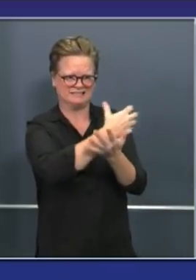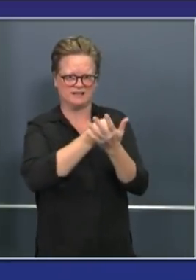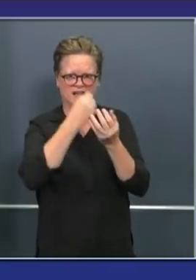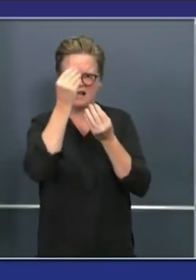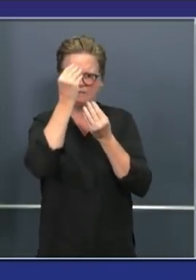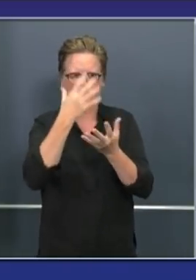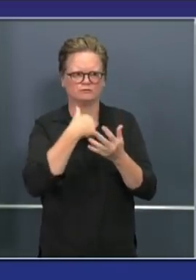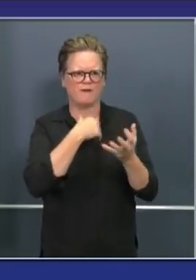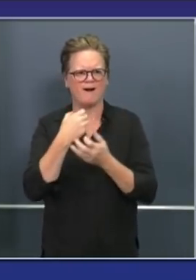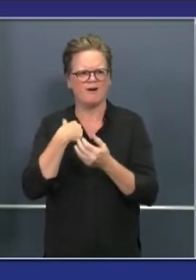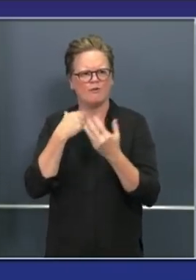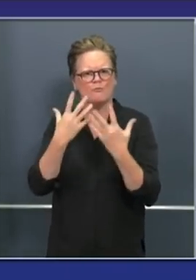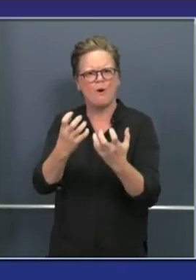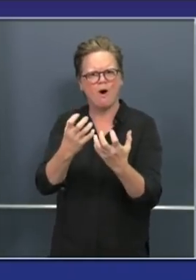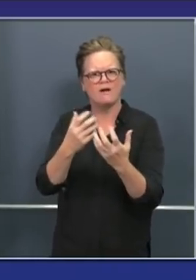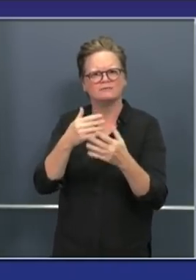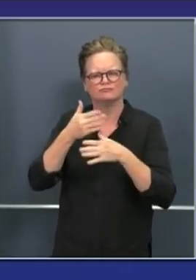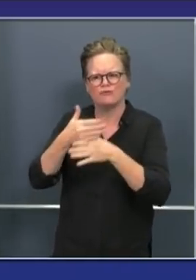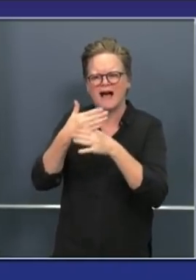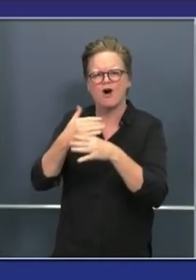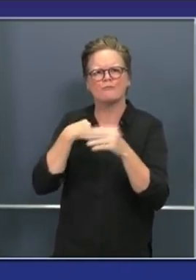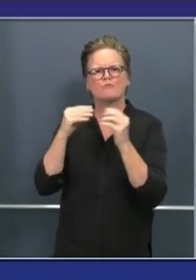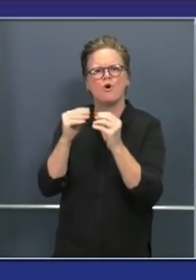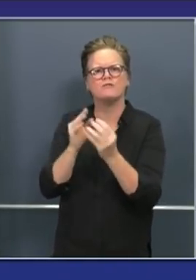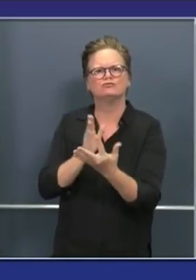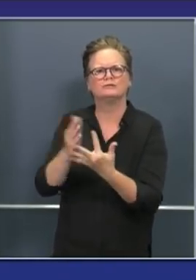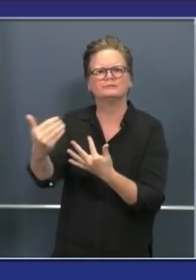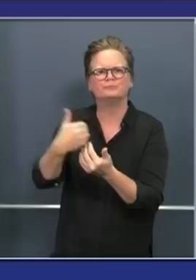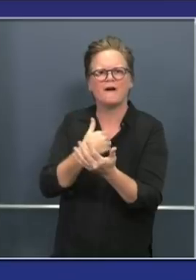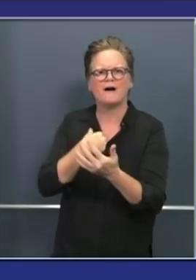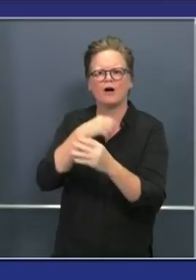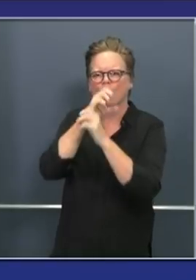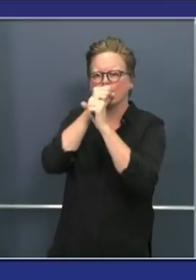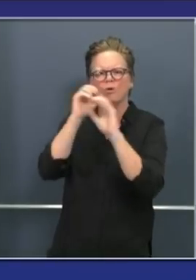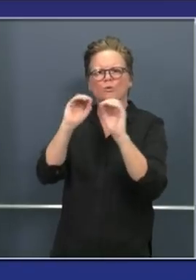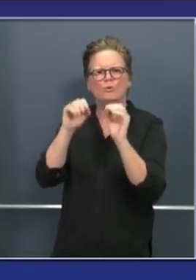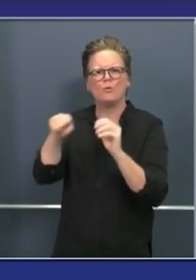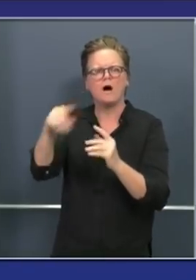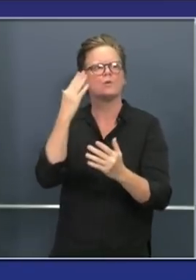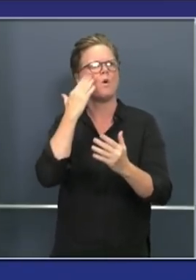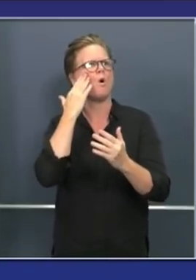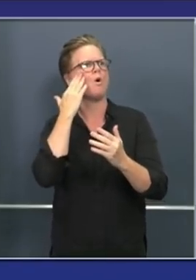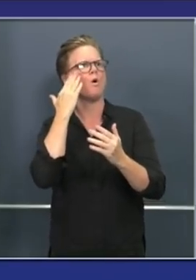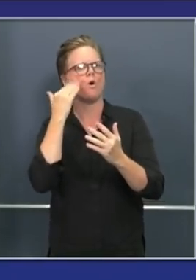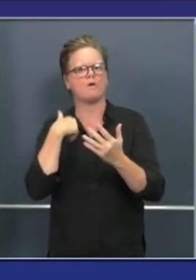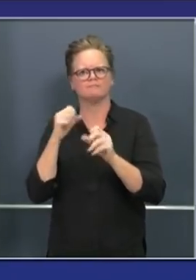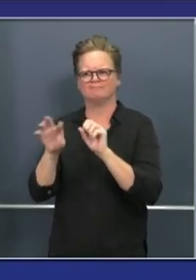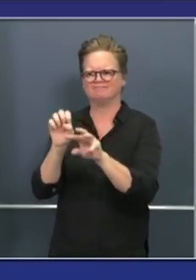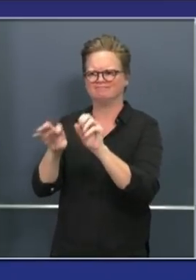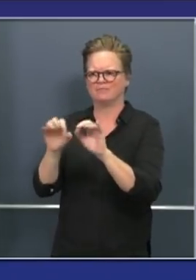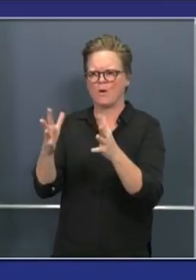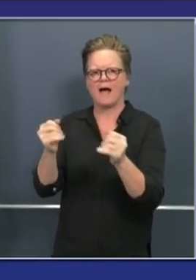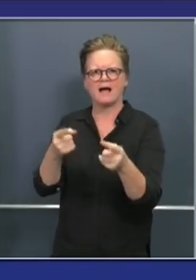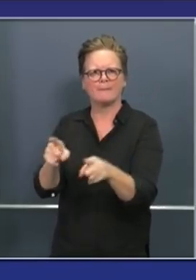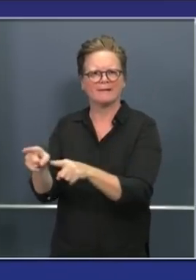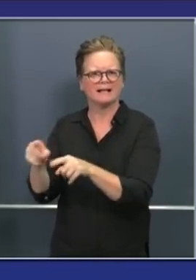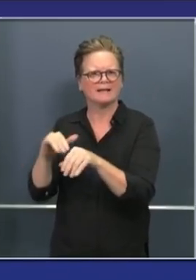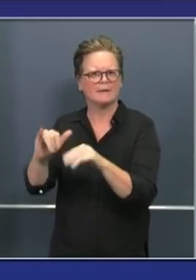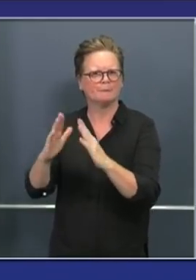YOU ALL SO YOU CAN TRACK WITH US OUR EFFORTS AND WHETHER WE ARE SEEING THE IMPACT WE EXPECT IN CALIFORNIA. SO WITH THAT, I WILL TURN IT